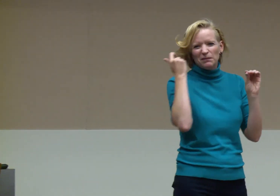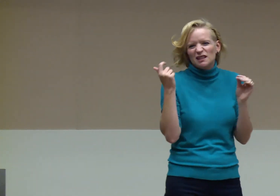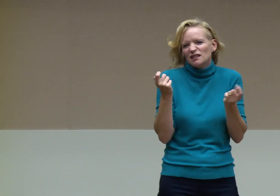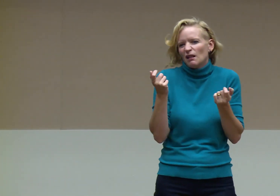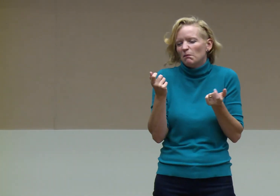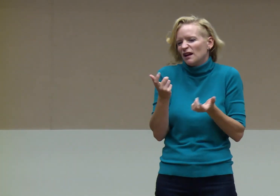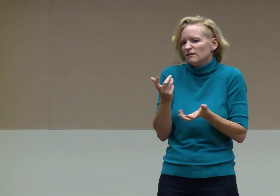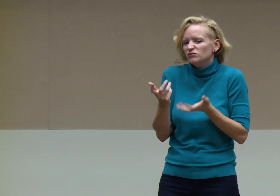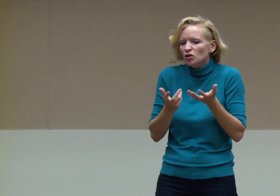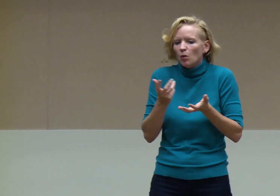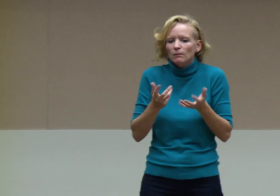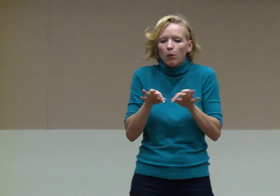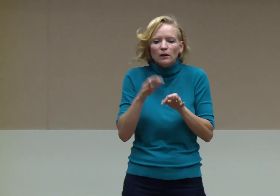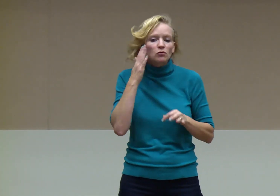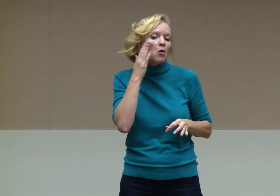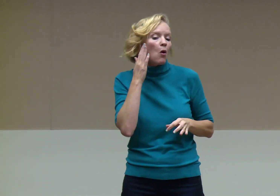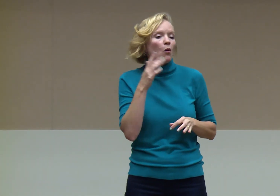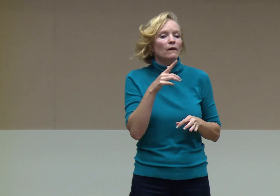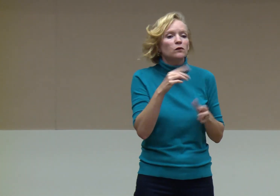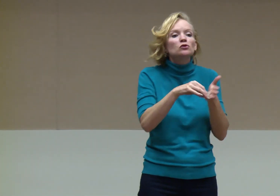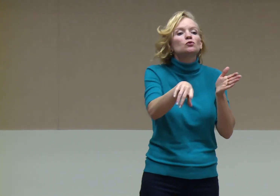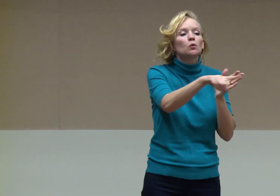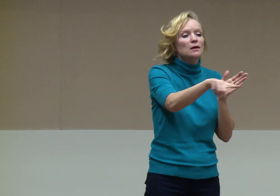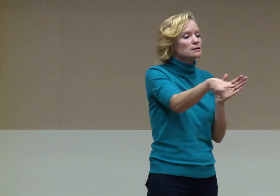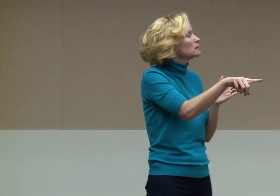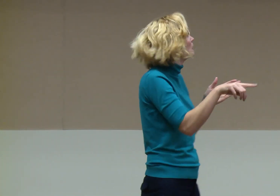I included this because I thought it might be beneficial